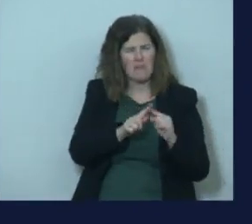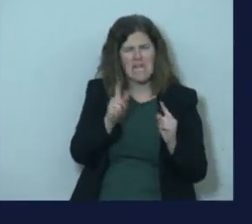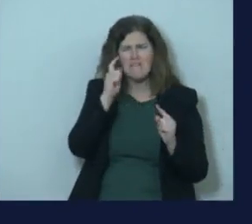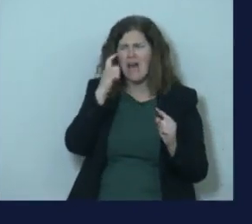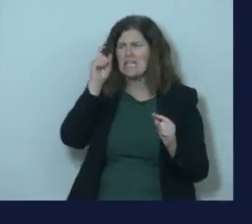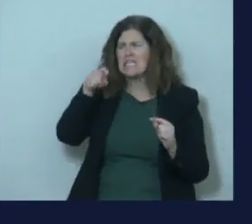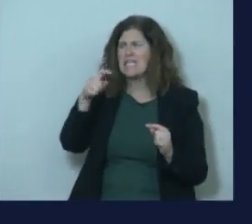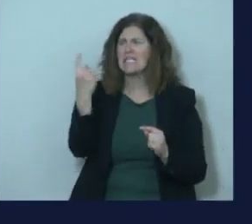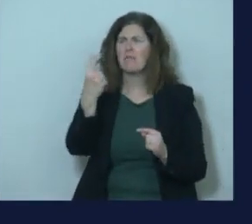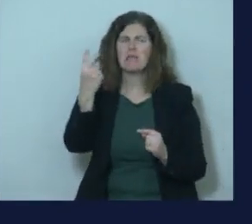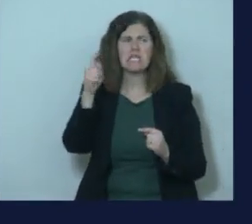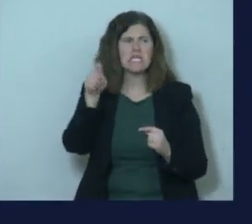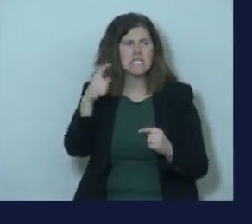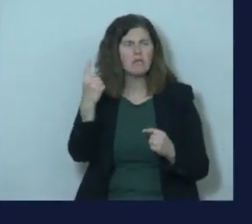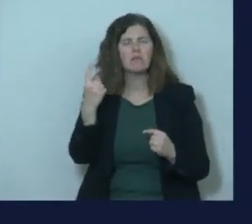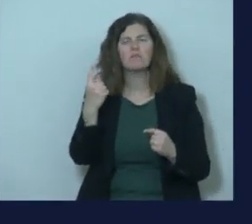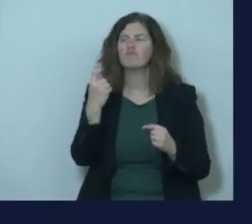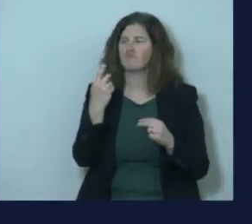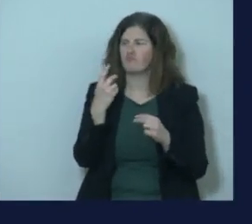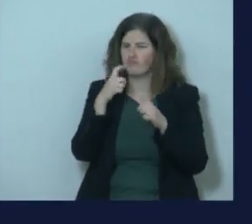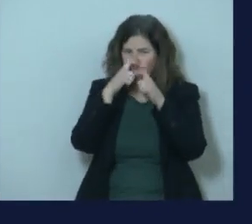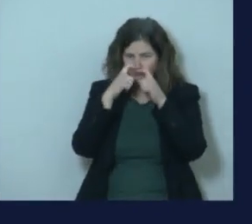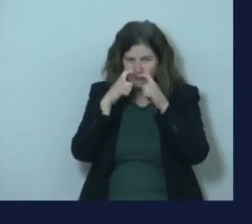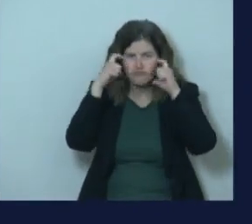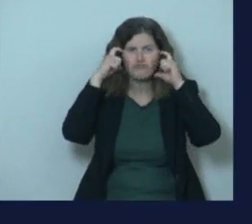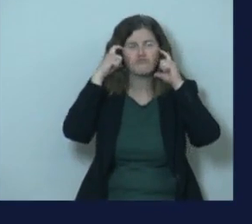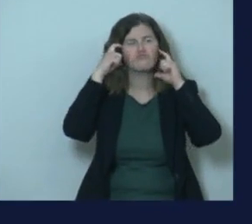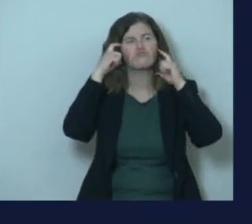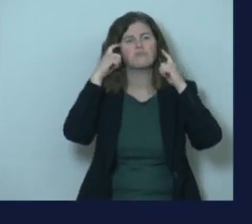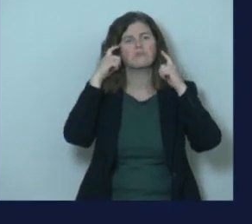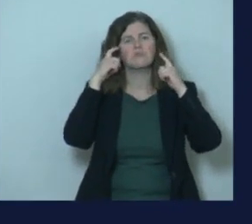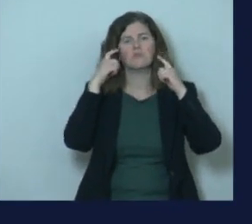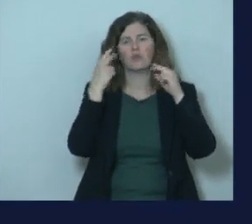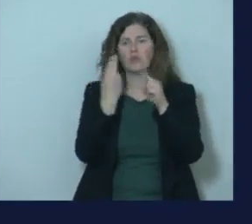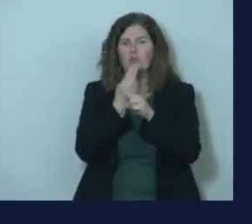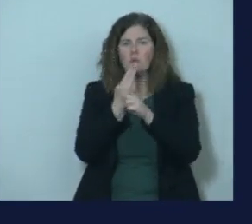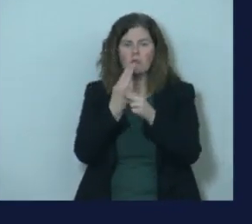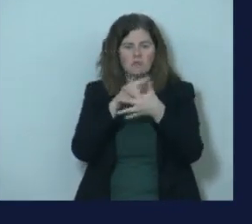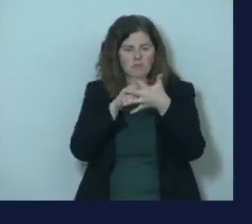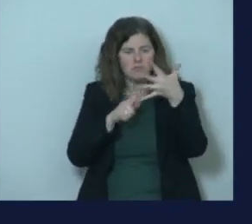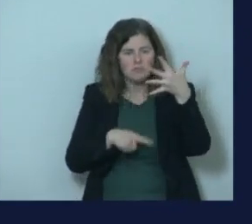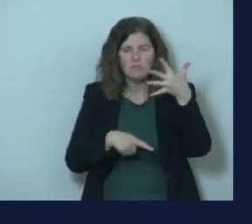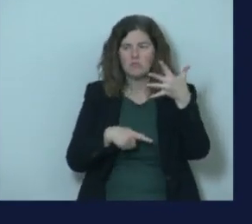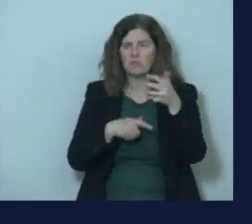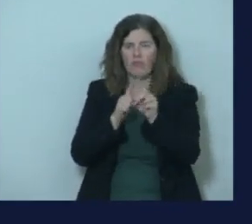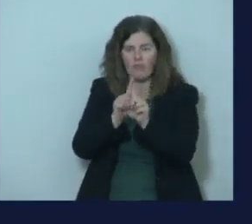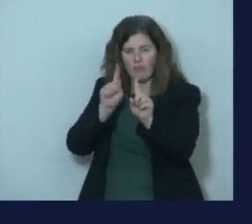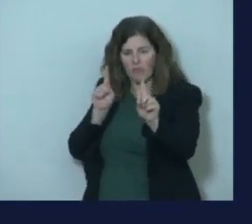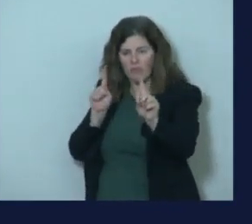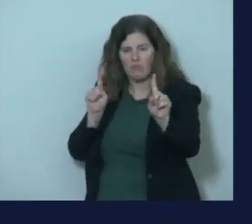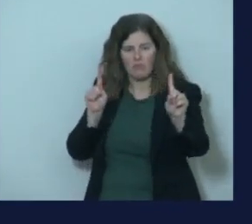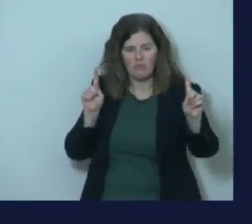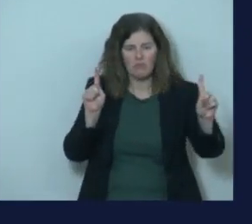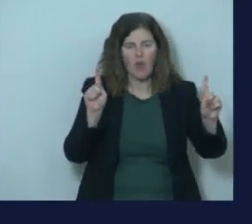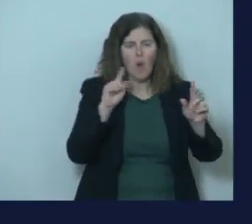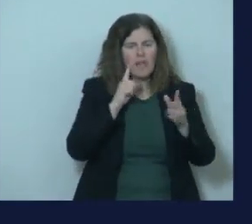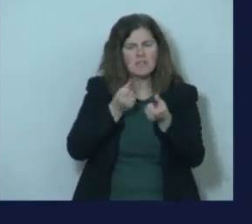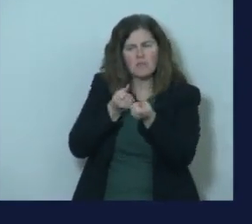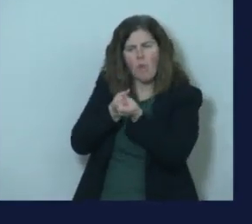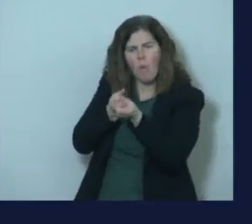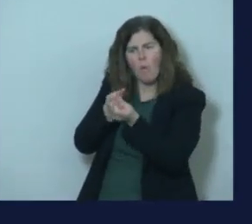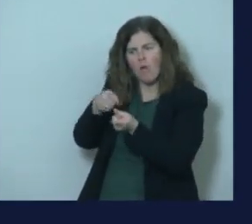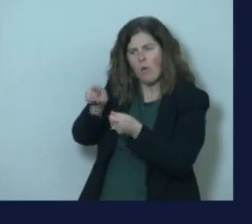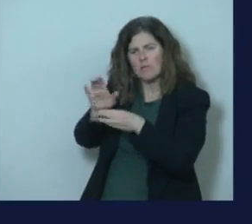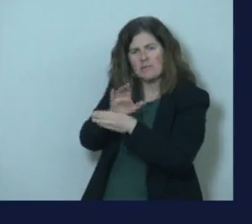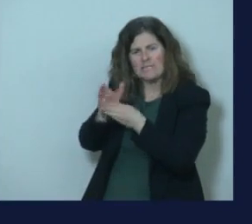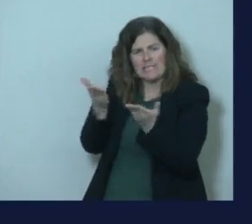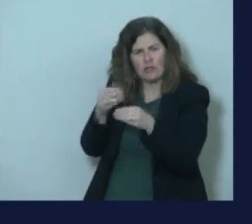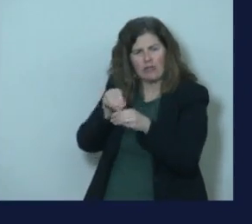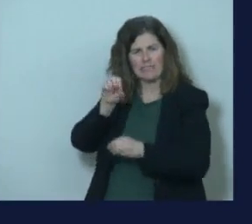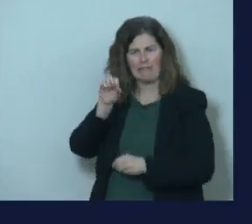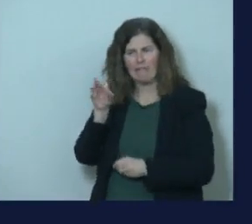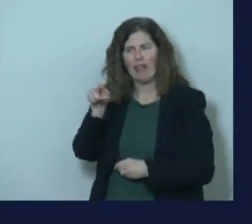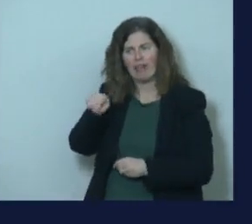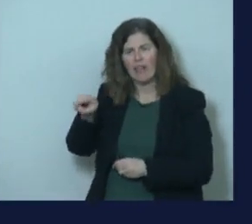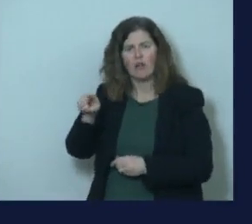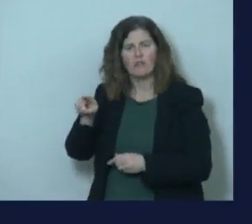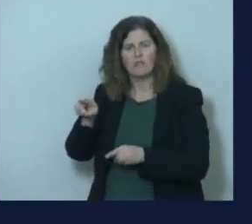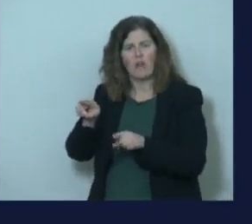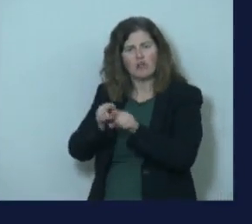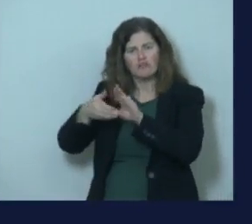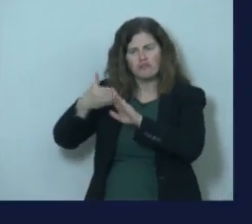I AM DOING IT, WHEN I AM AT HOME, I STAY THERE.